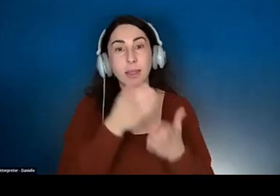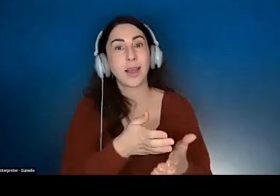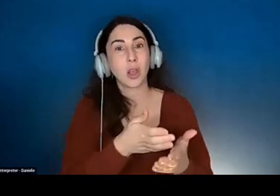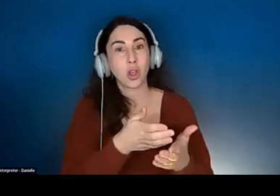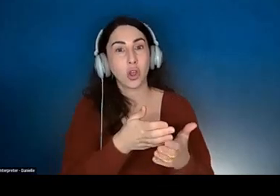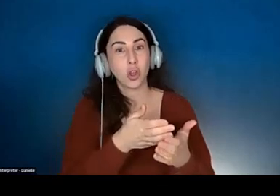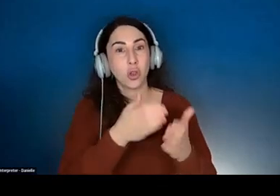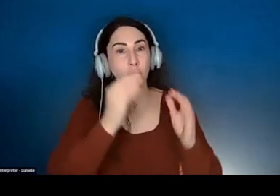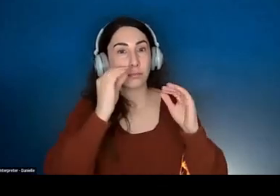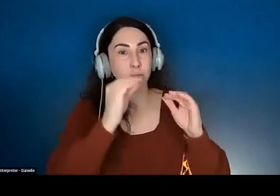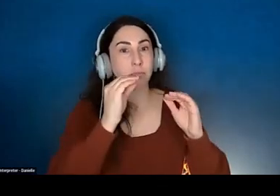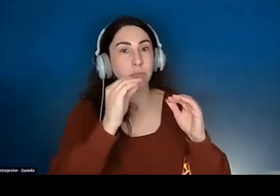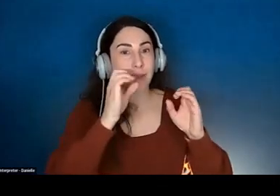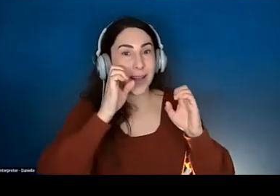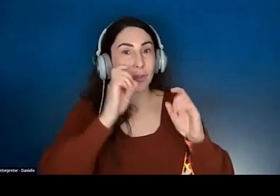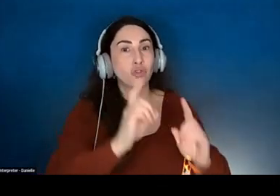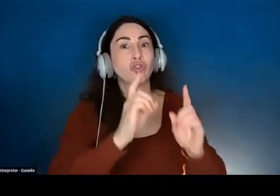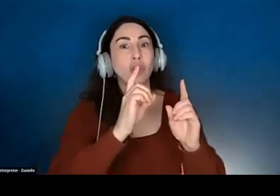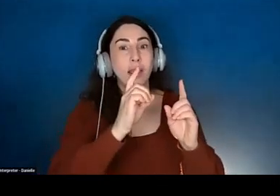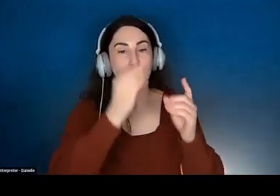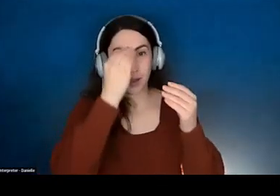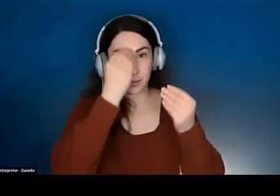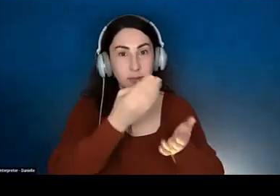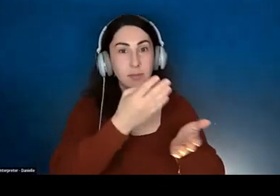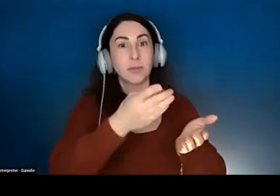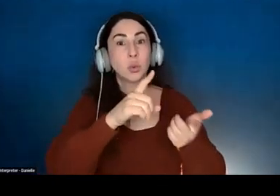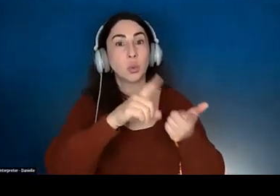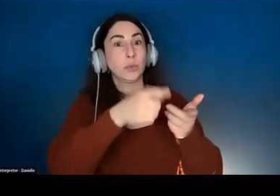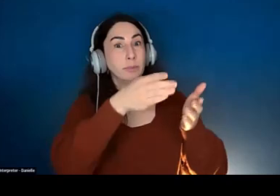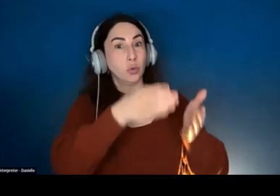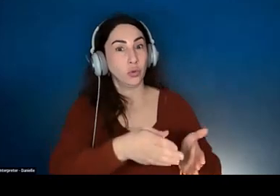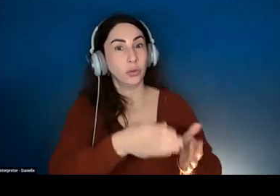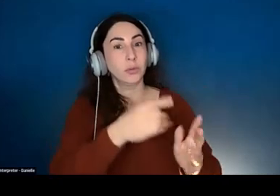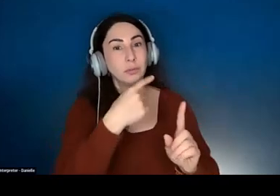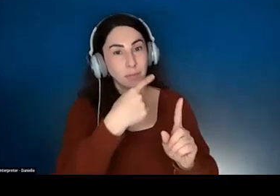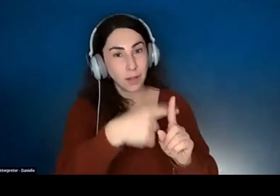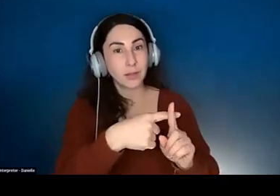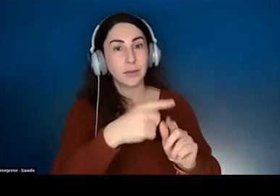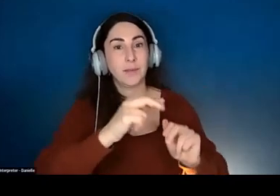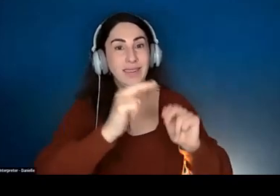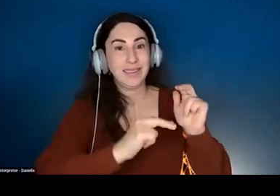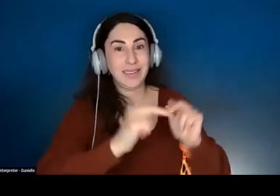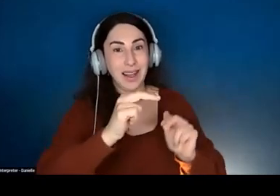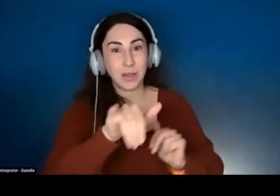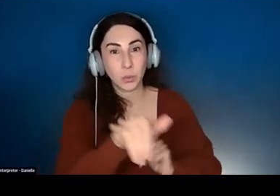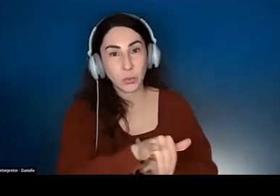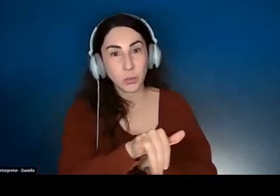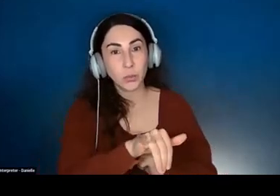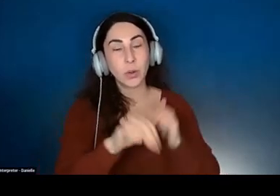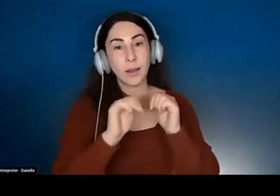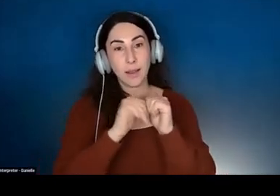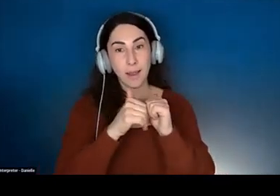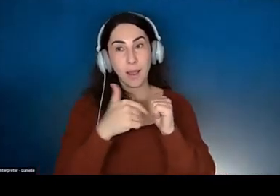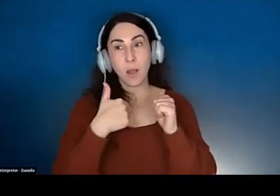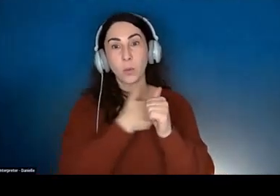recipient, but also to our nursing facilities as well about how we can support folks safely and well